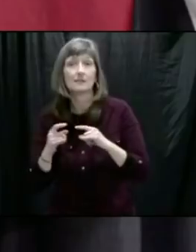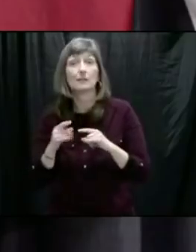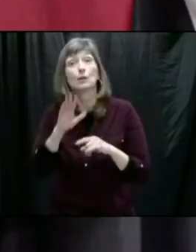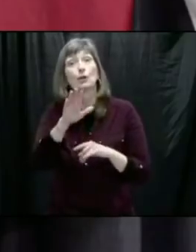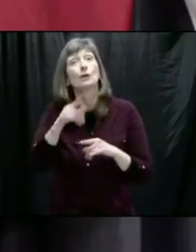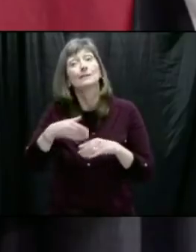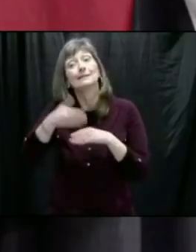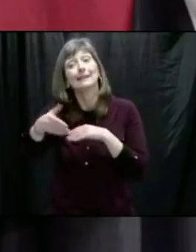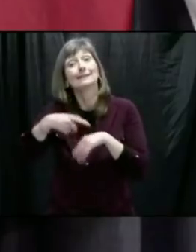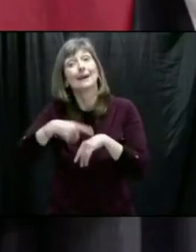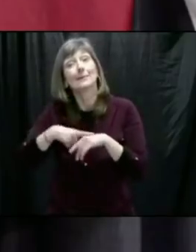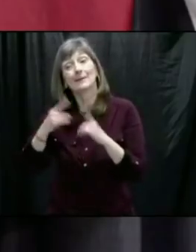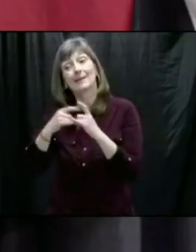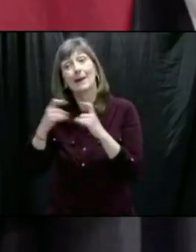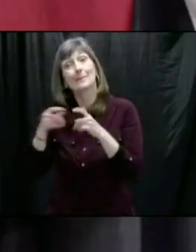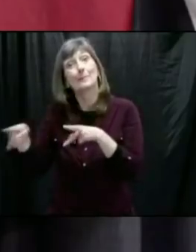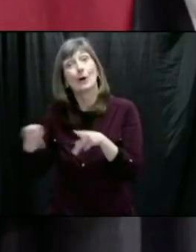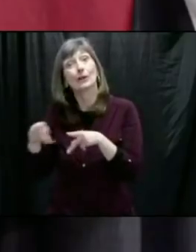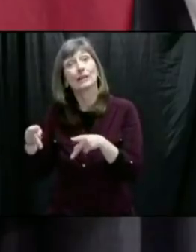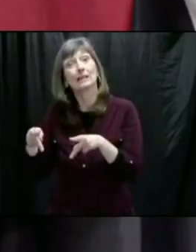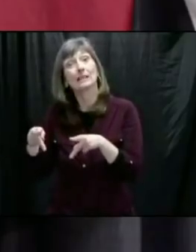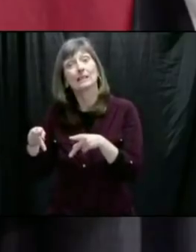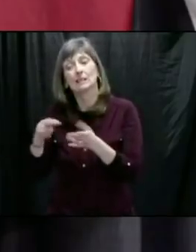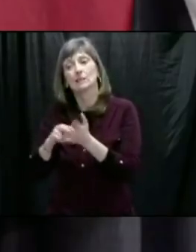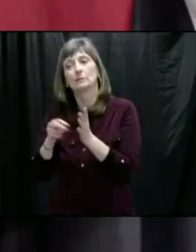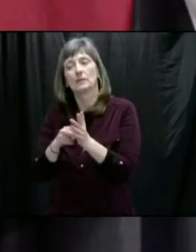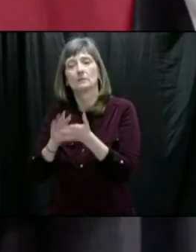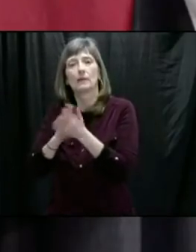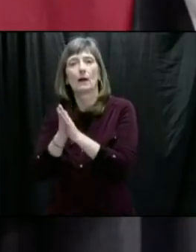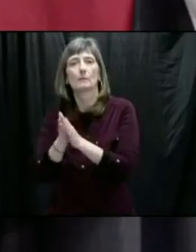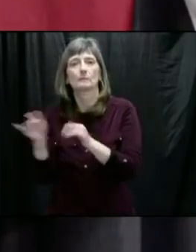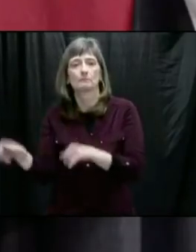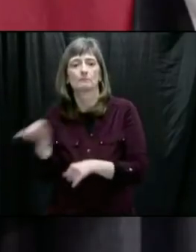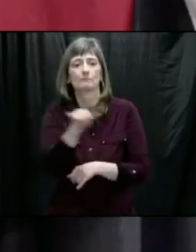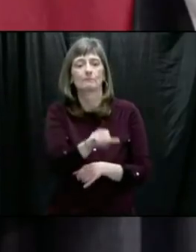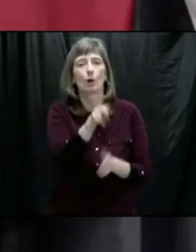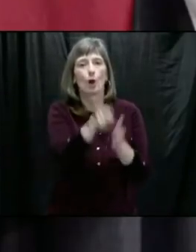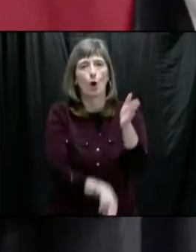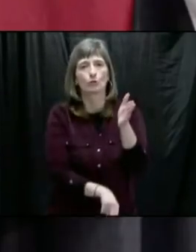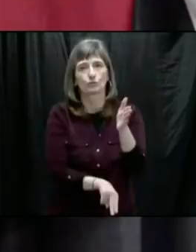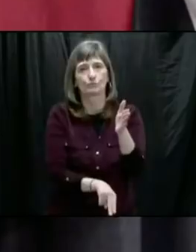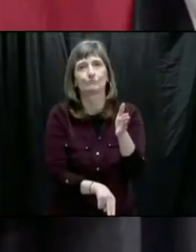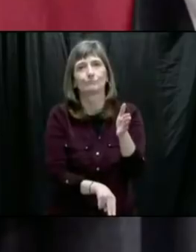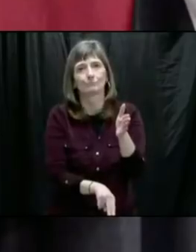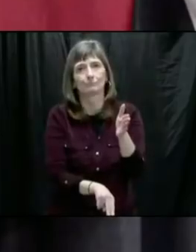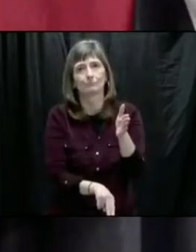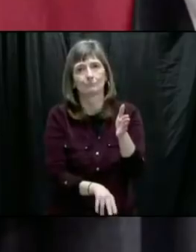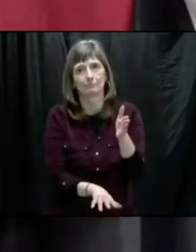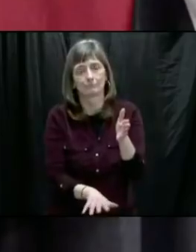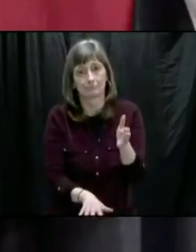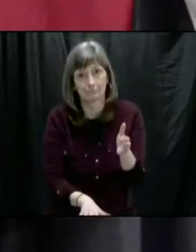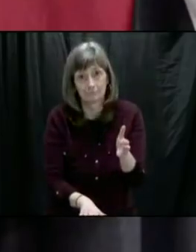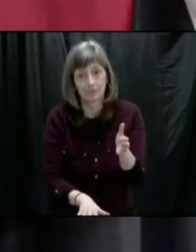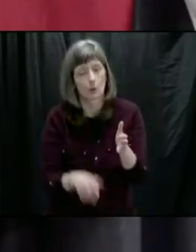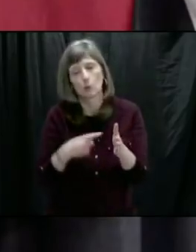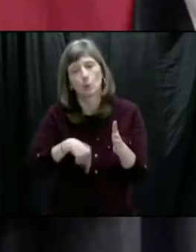GOING TO THE CABIN. YOUR NEXT CABIN PARTY WILL BE OUR NEXT CALLS.